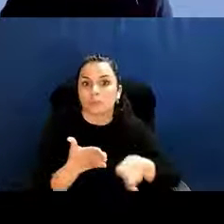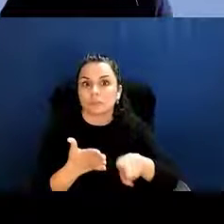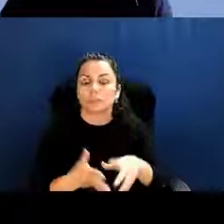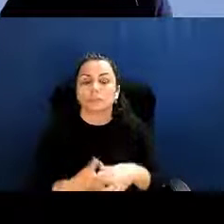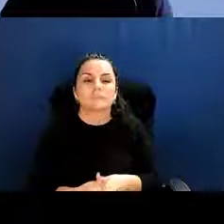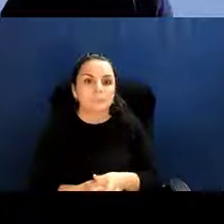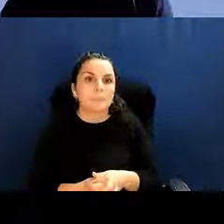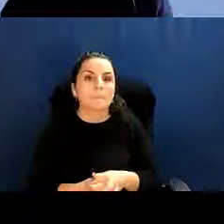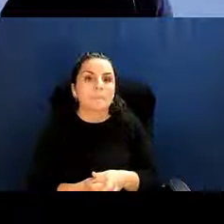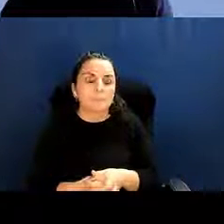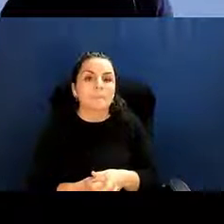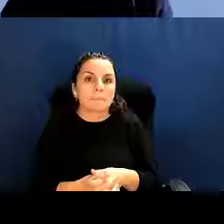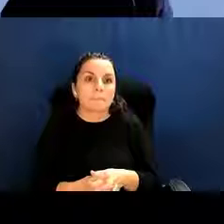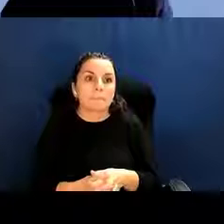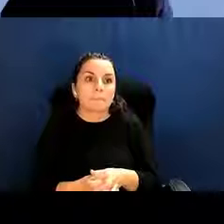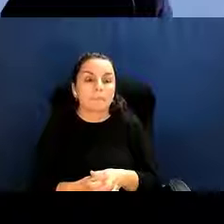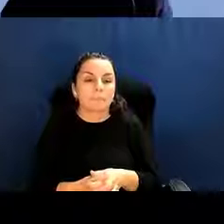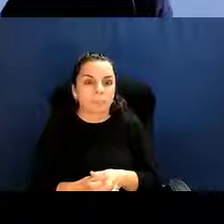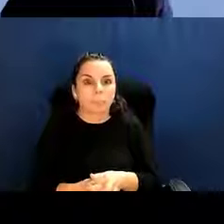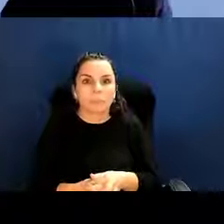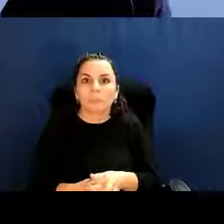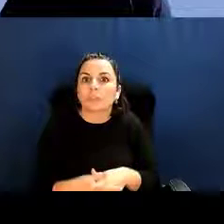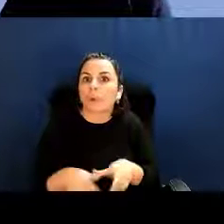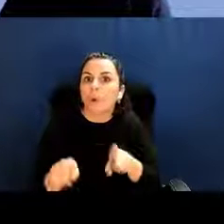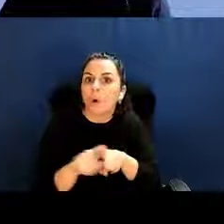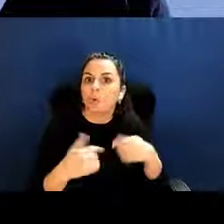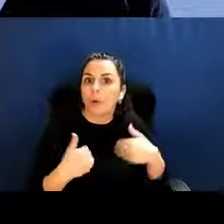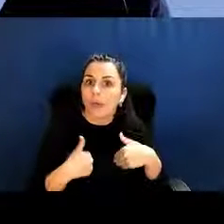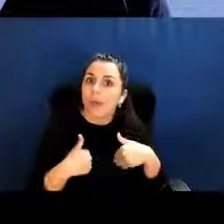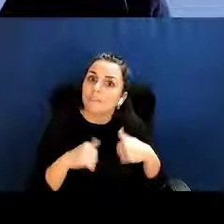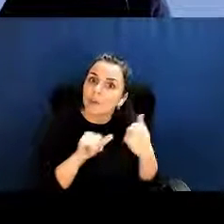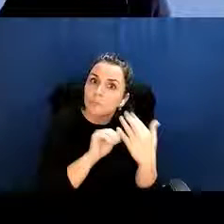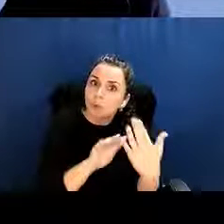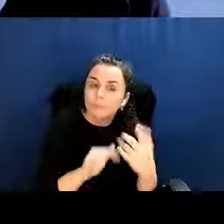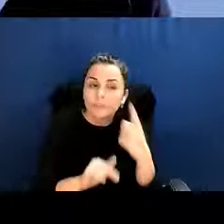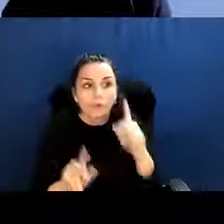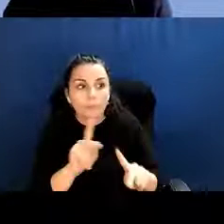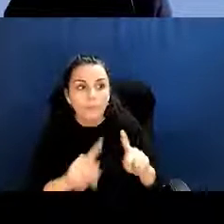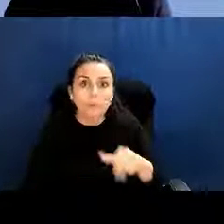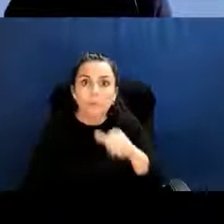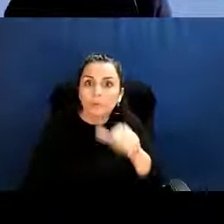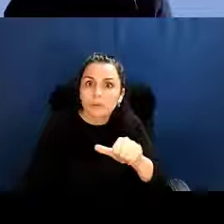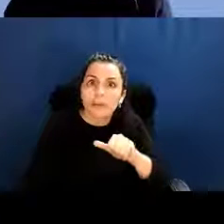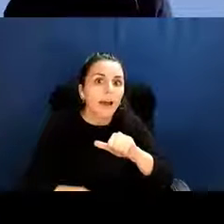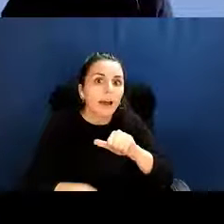and this includes ways to safeguard subjects who may be non-English speakers, undocumented migrants,